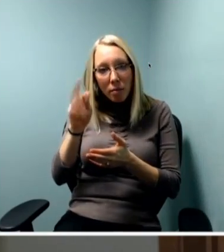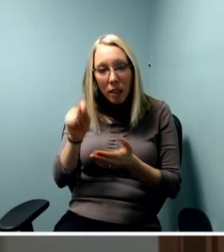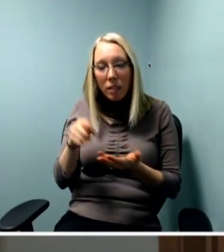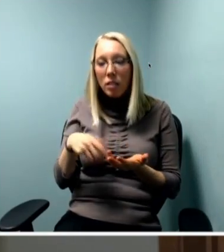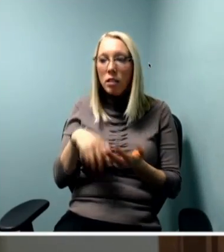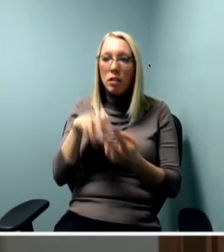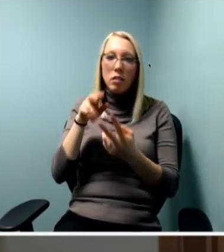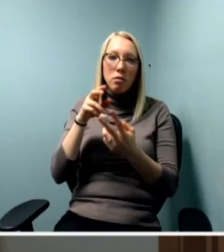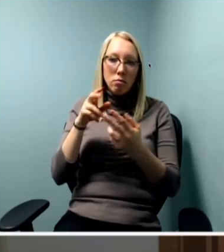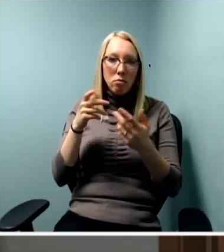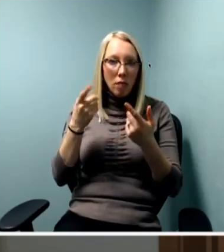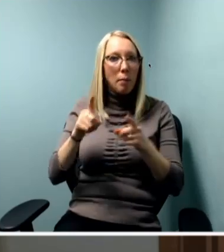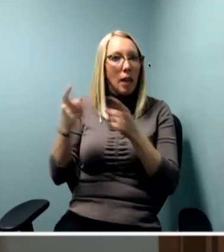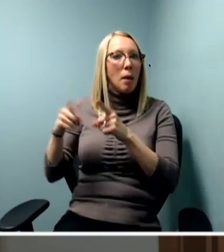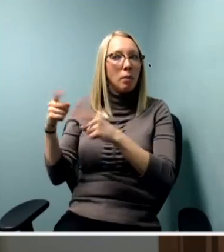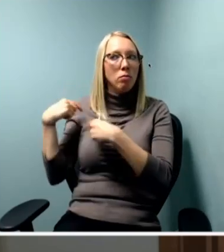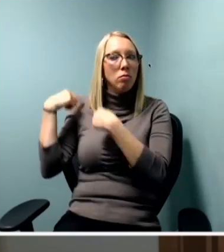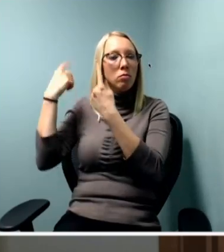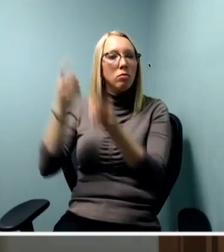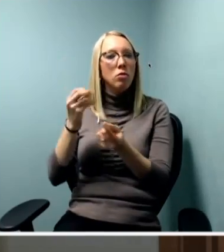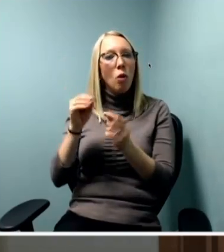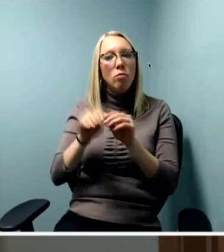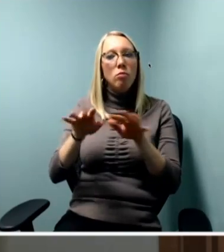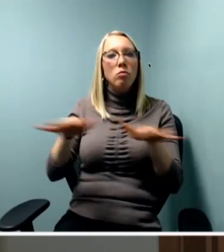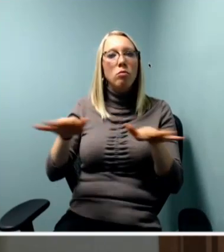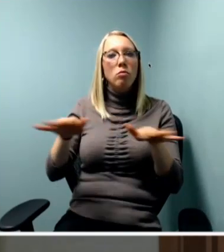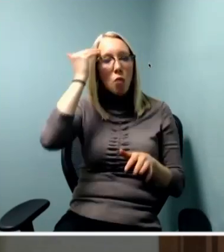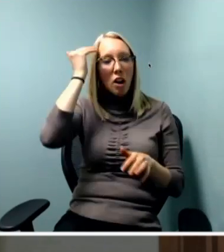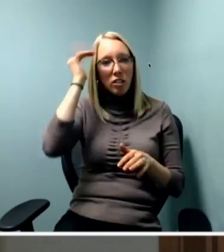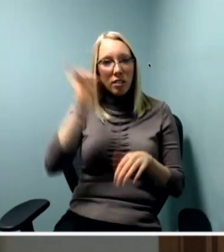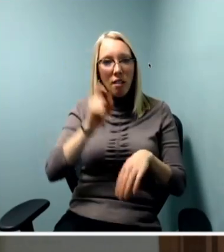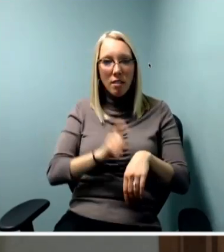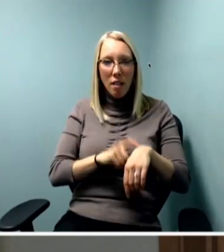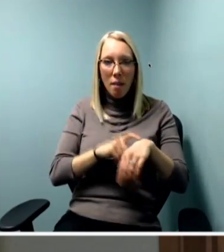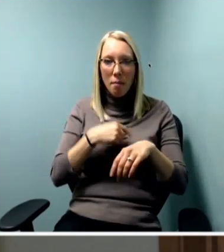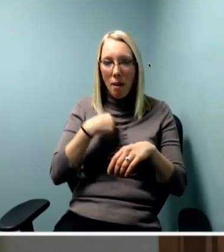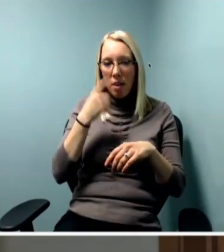So, it was kind of this I think, interesting conflagration of those two things.